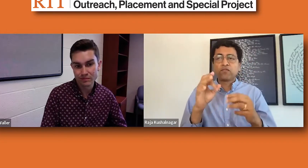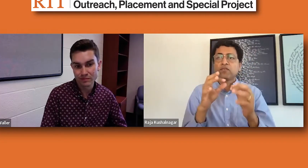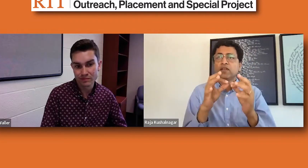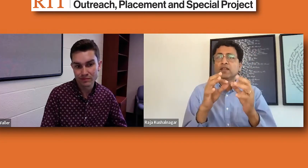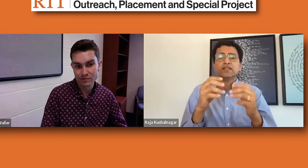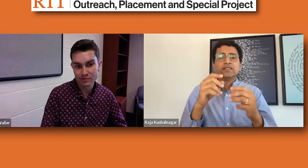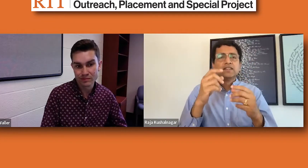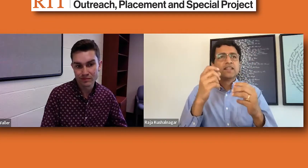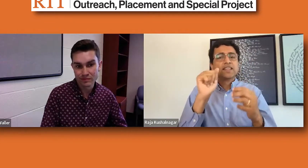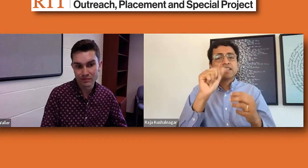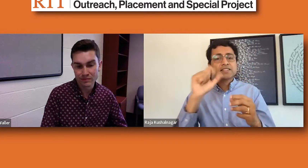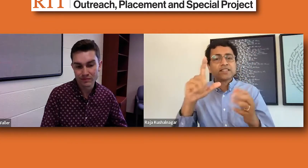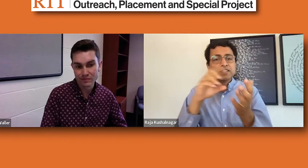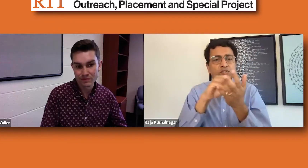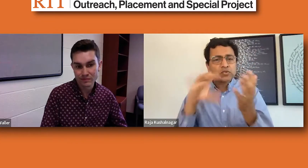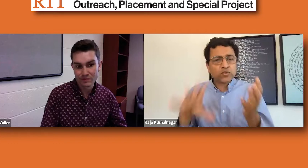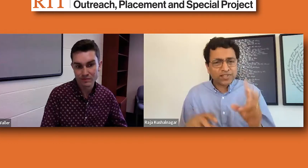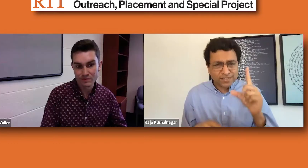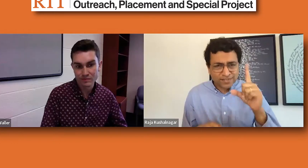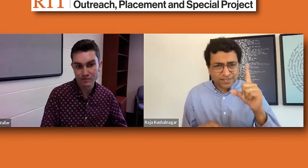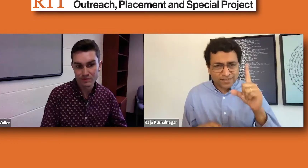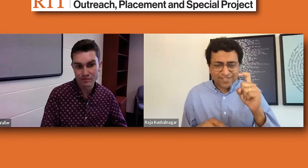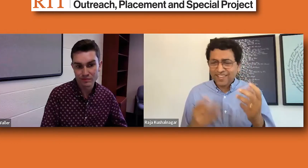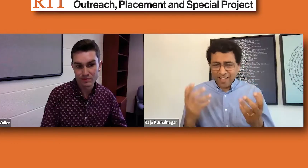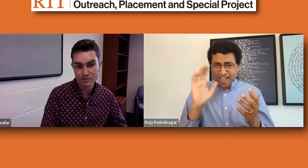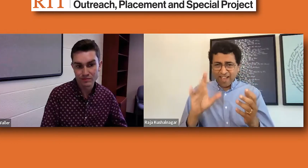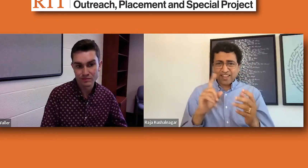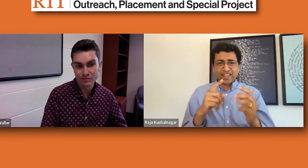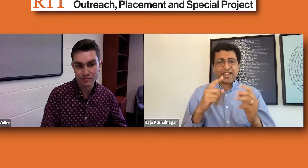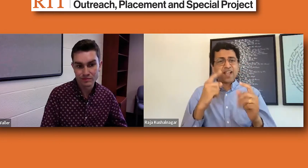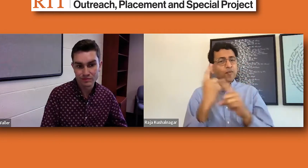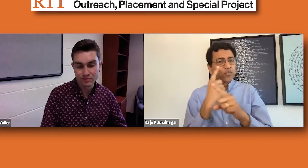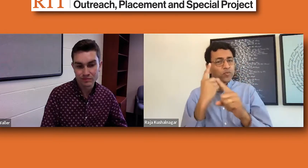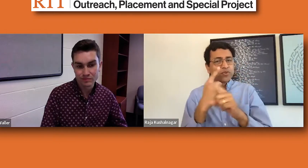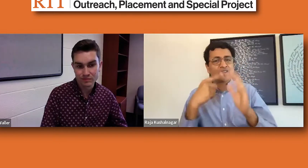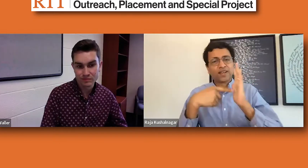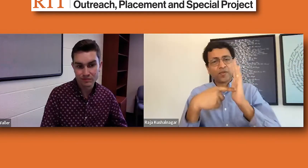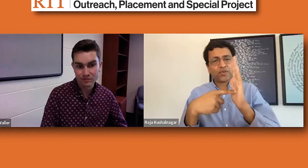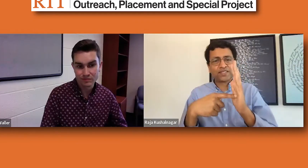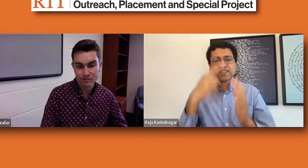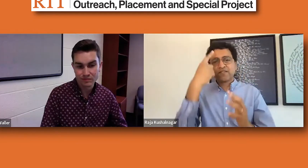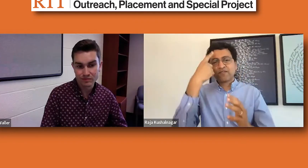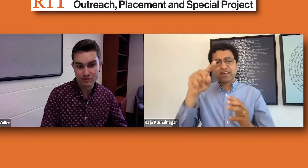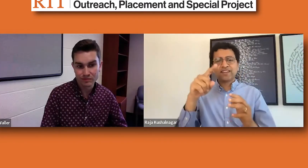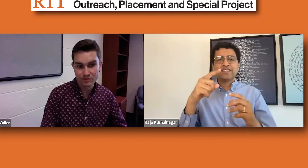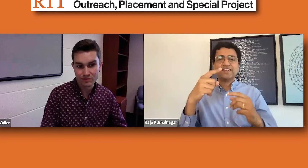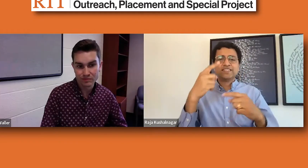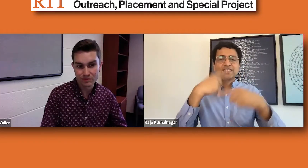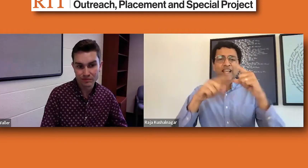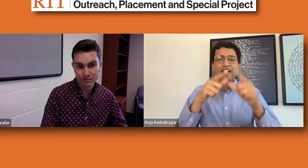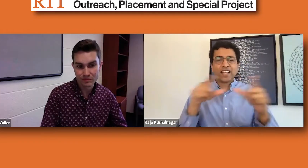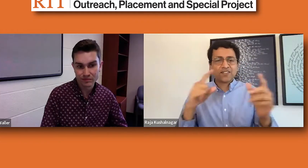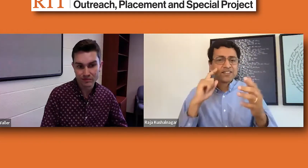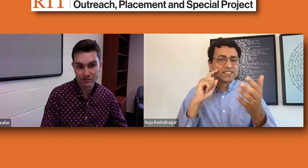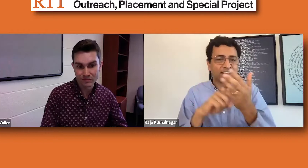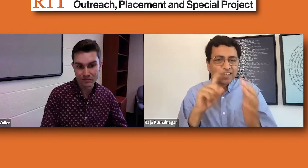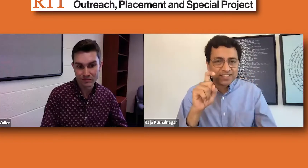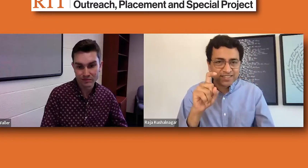We're collecting video clips of ASL students giving collecting screenshots